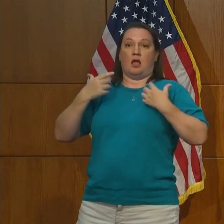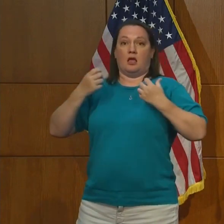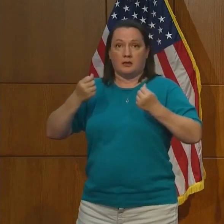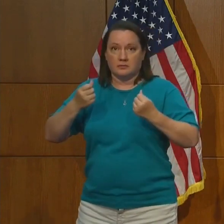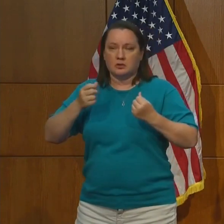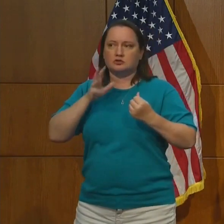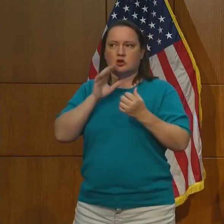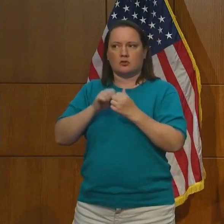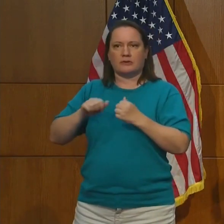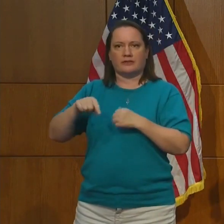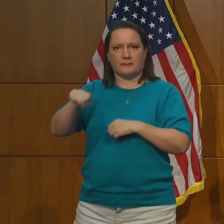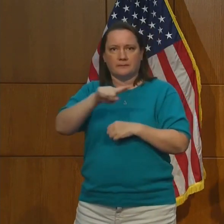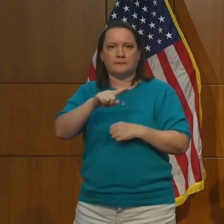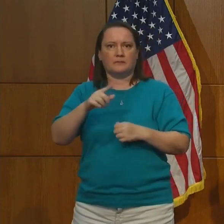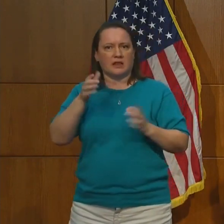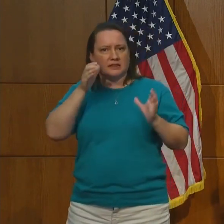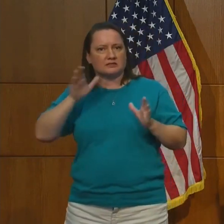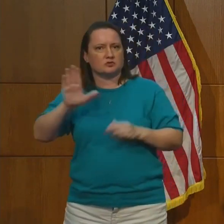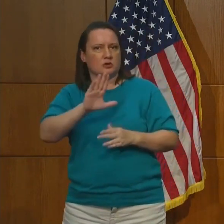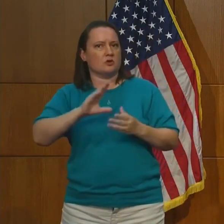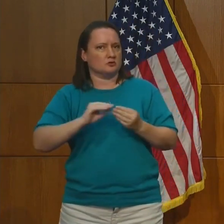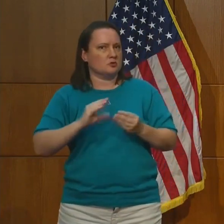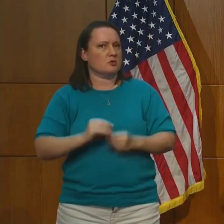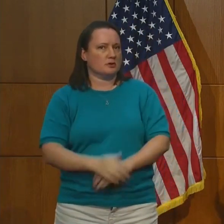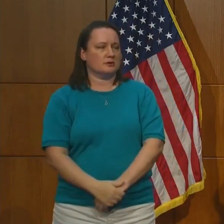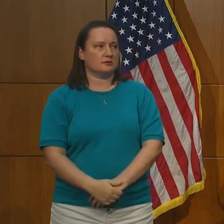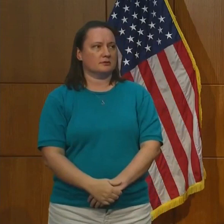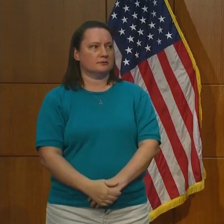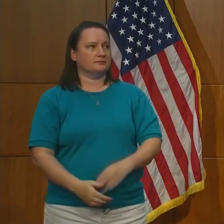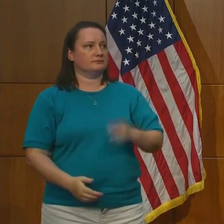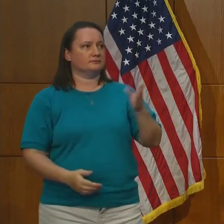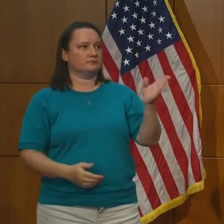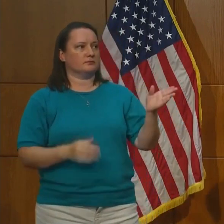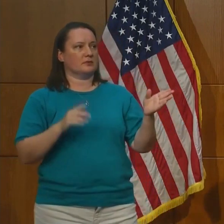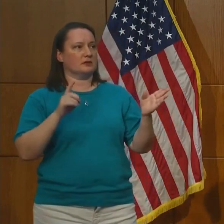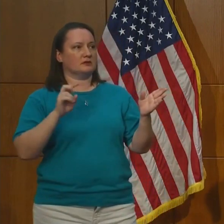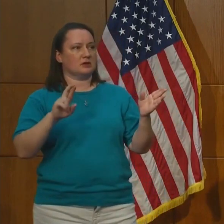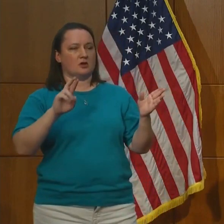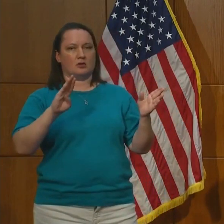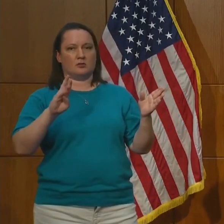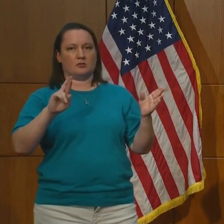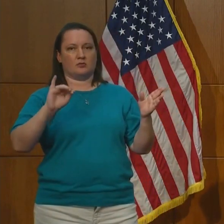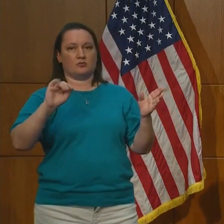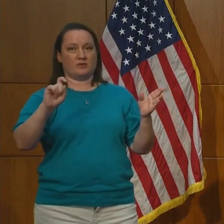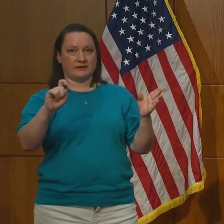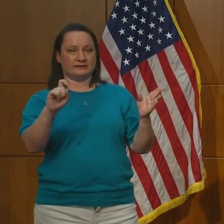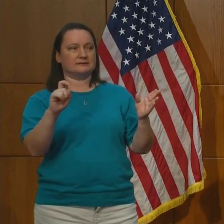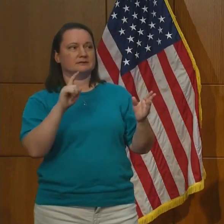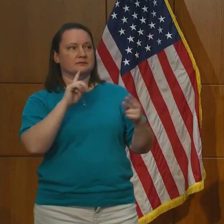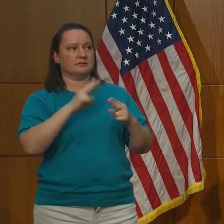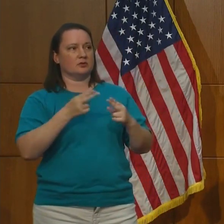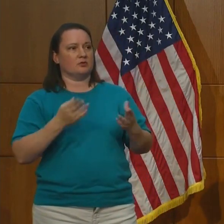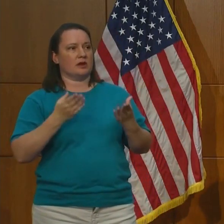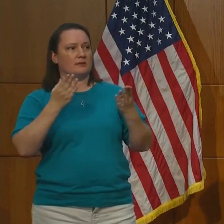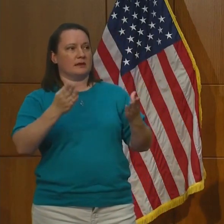VIGIL SAID OF ON A VENTILATOR IN THE AND THAT HAVE RECOVERED. THEIR STORY. YEAH YEAH ROBERT